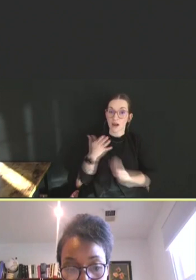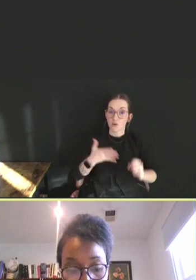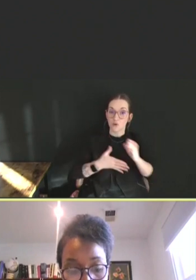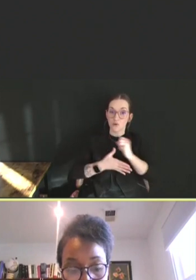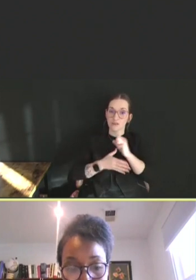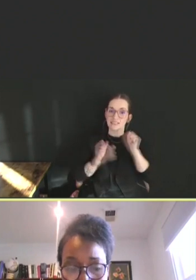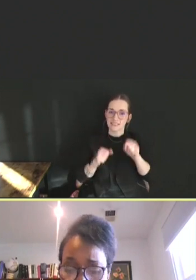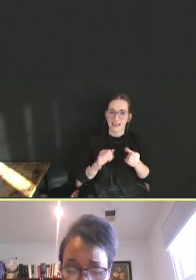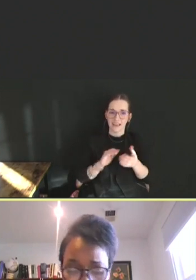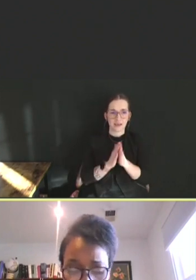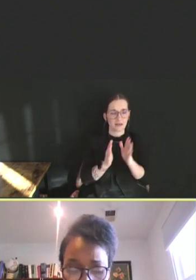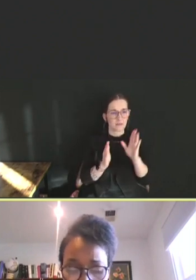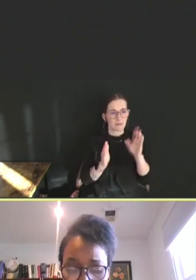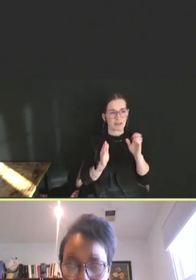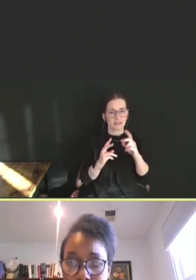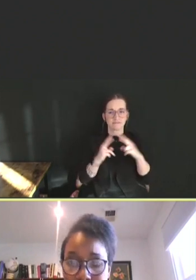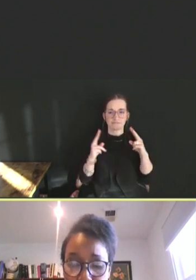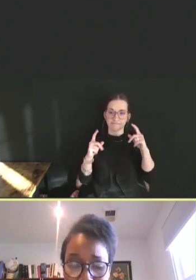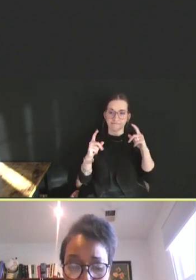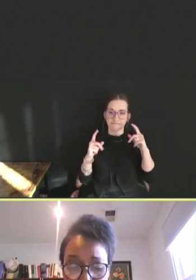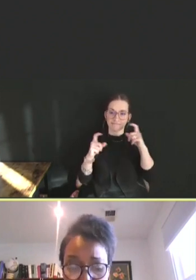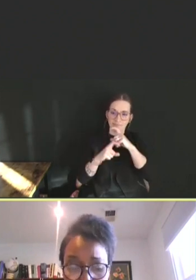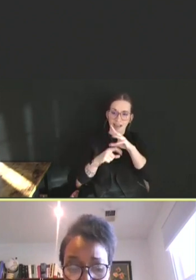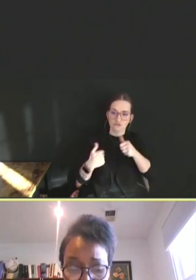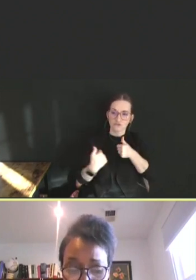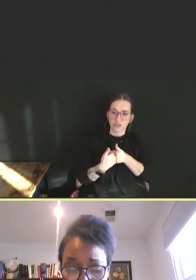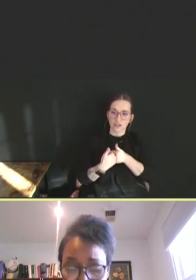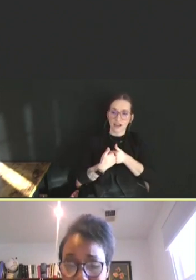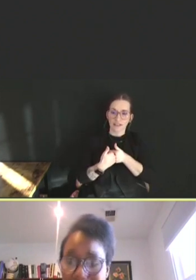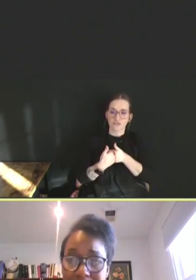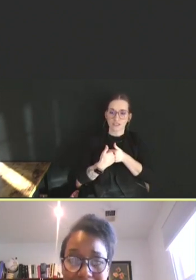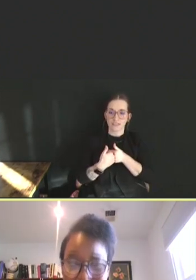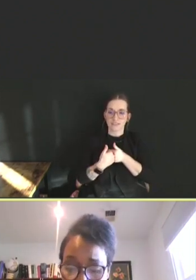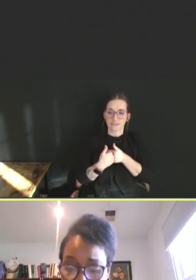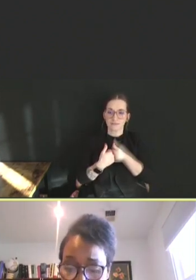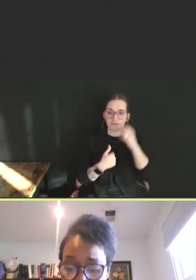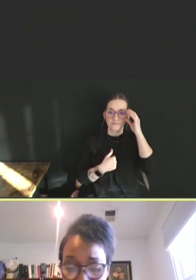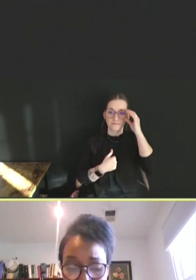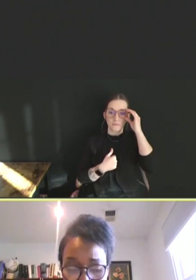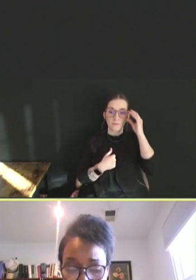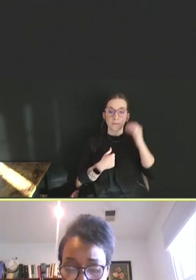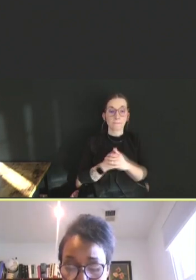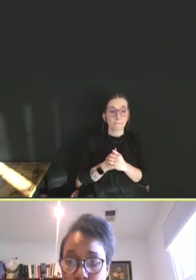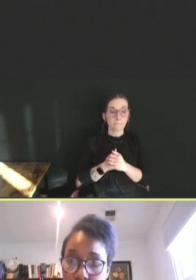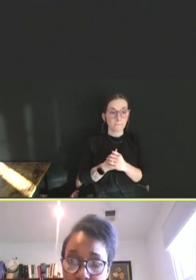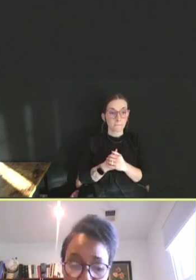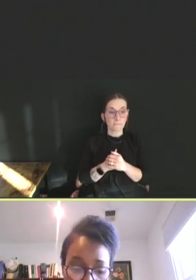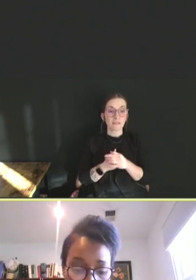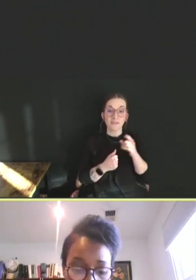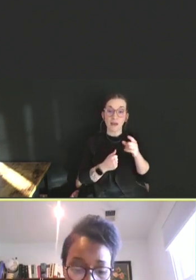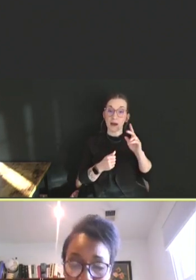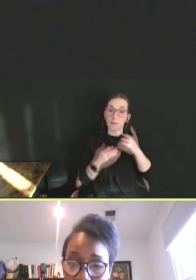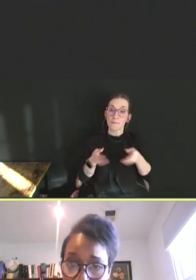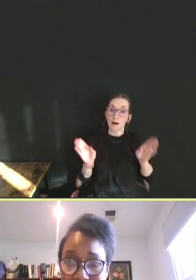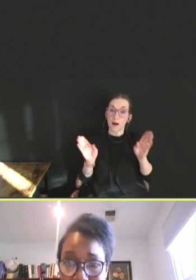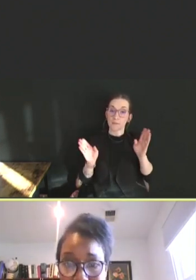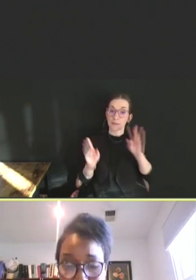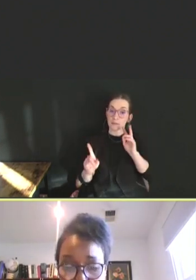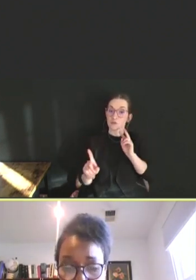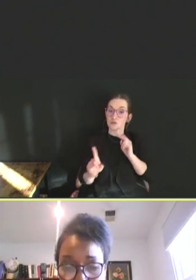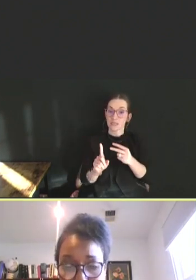Secondly, the public's perception of vaccines has shifted with the rise of the anti-vaccine